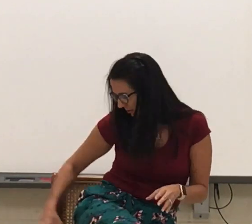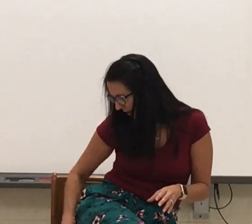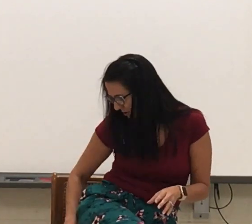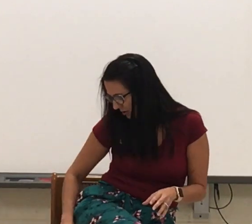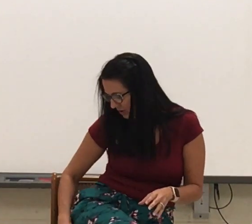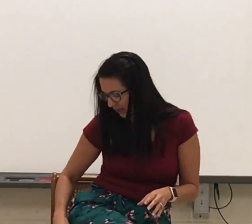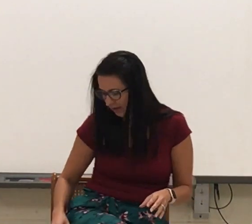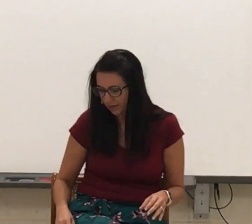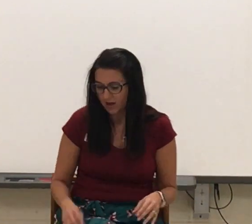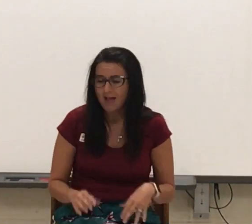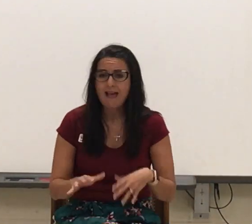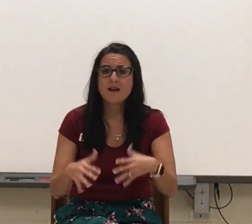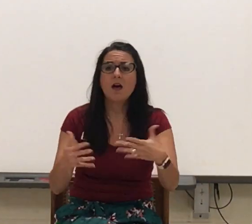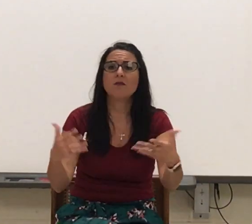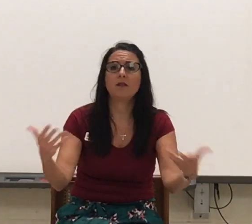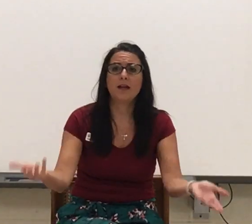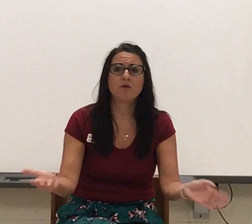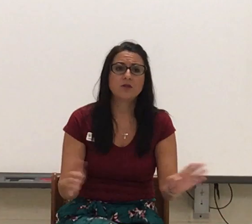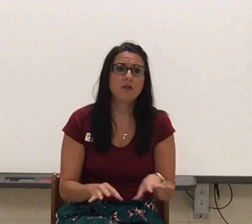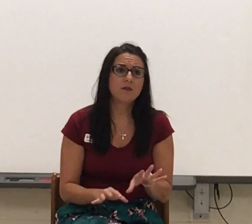I don't know if any of the rest of you know any other languages but another language other